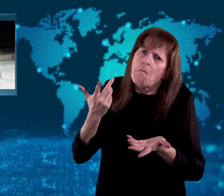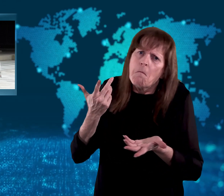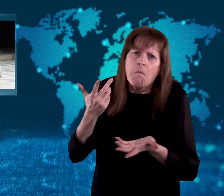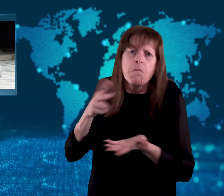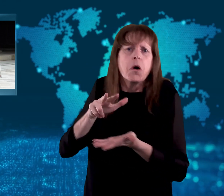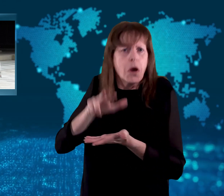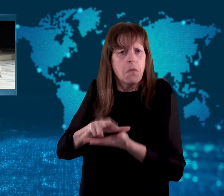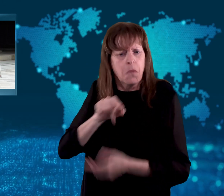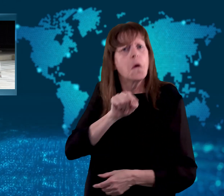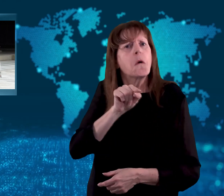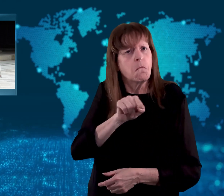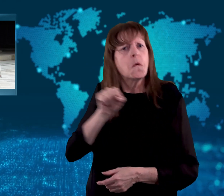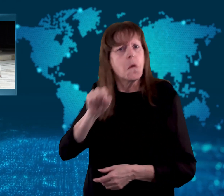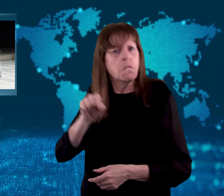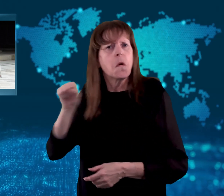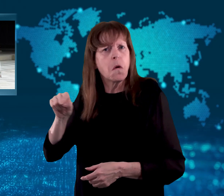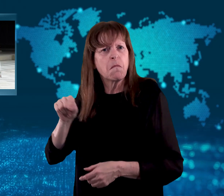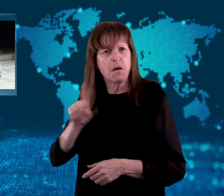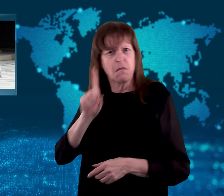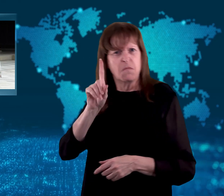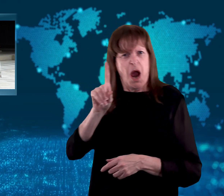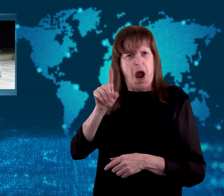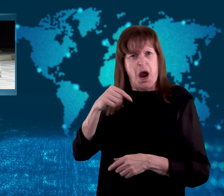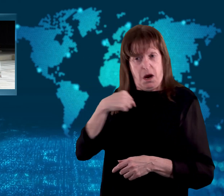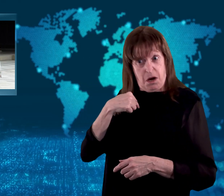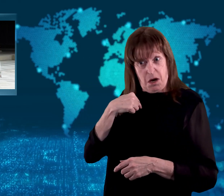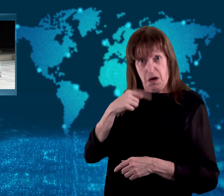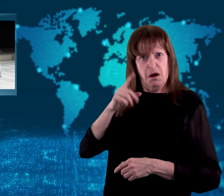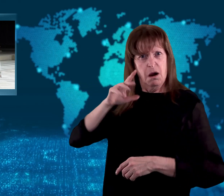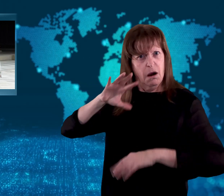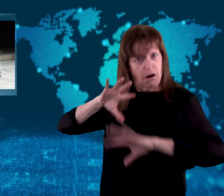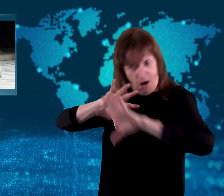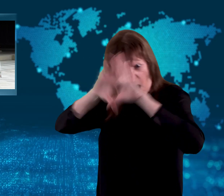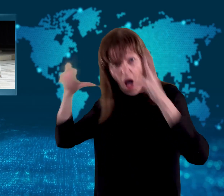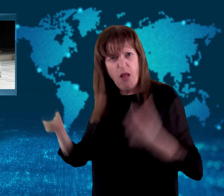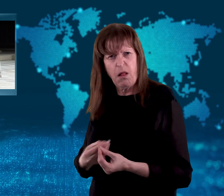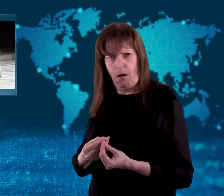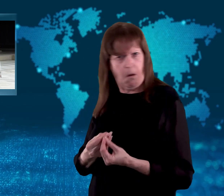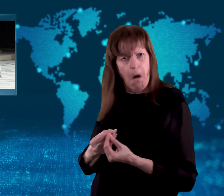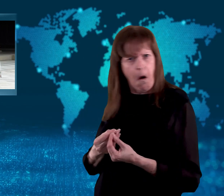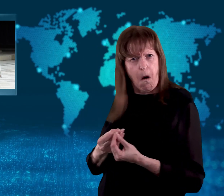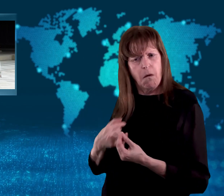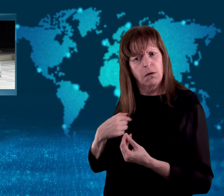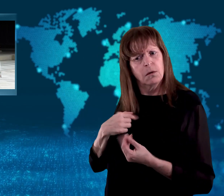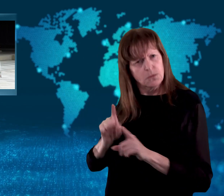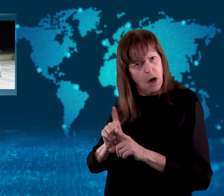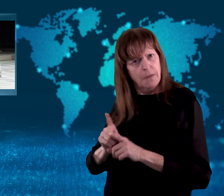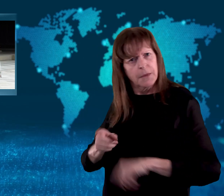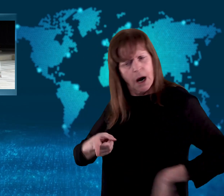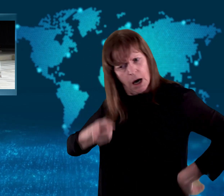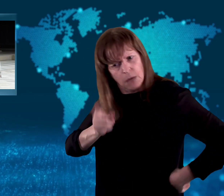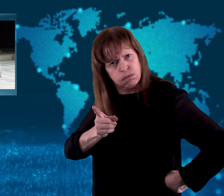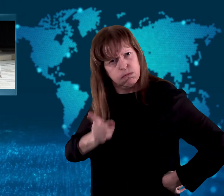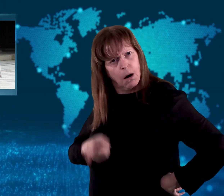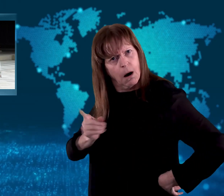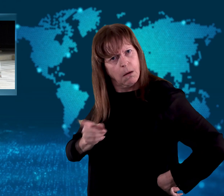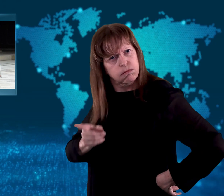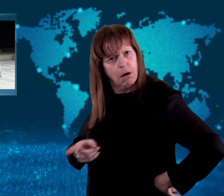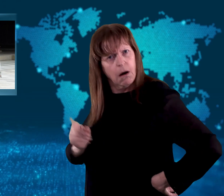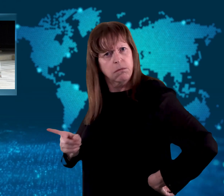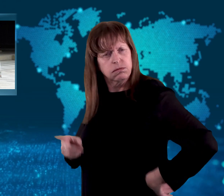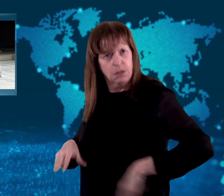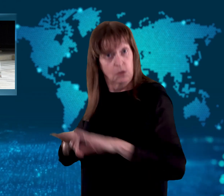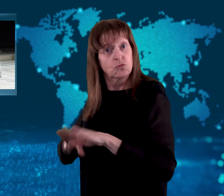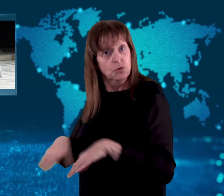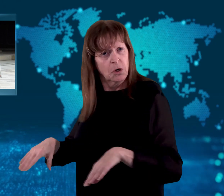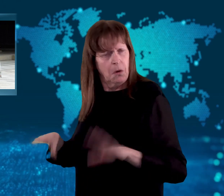behaviors, but claimed they were disciplining the children.